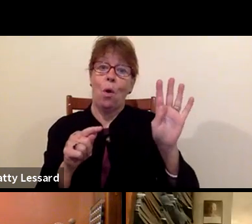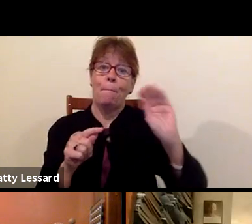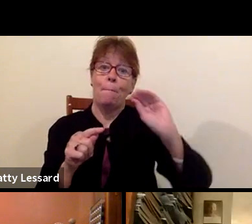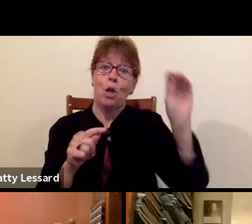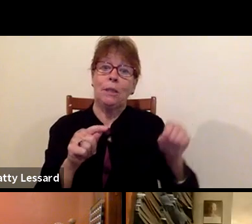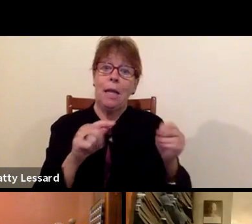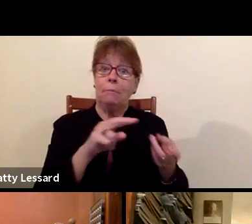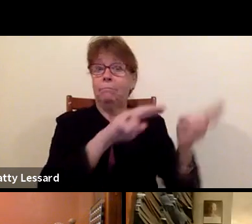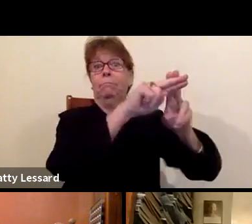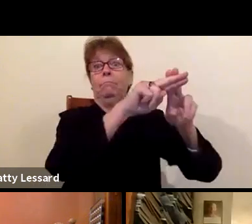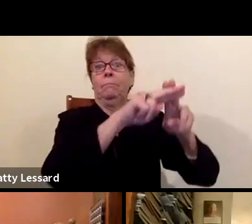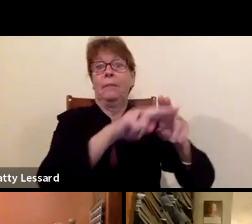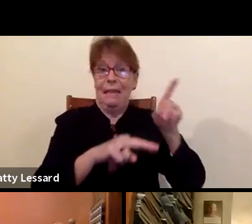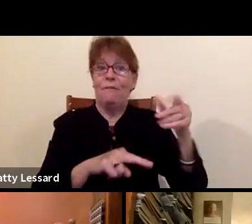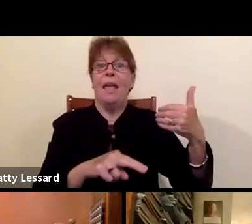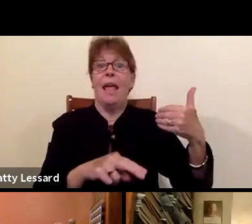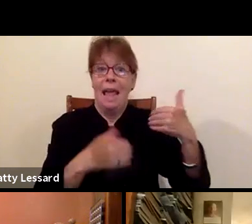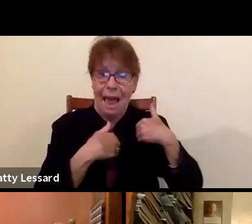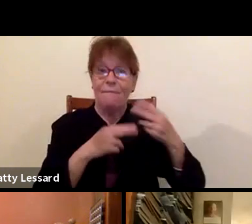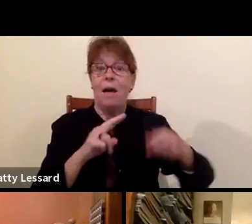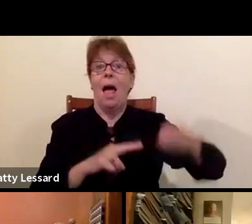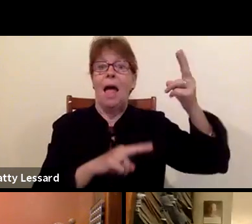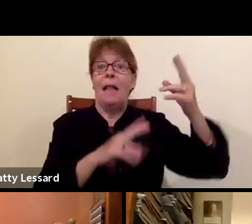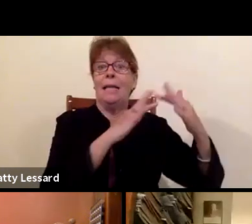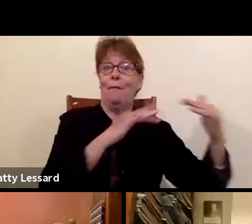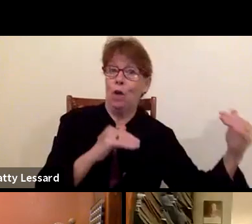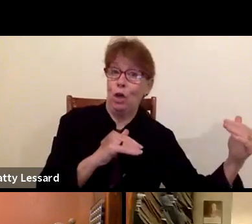measured net profit -- no, gross profit, shareholder value, and the third thing. But